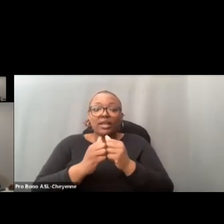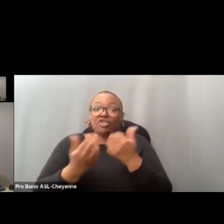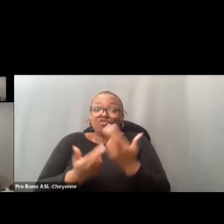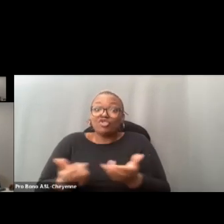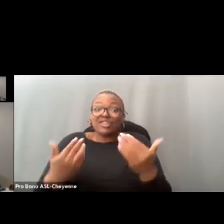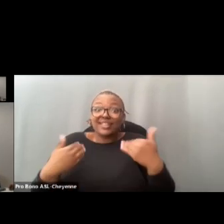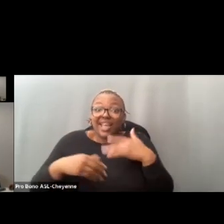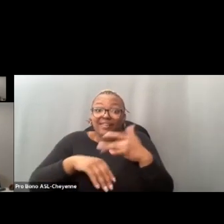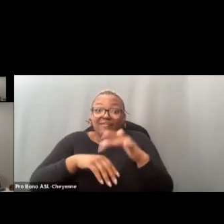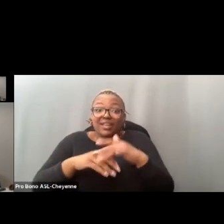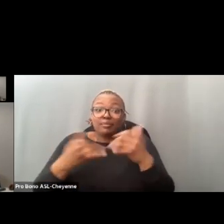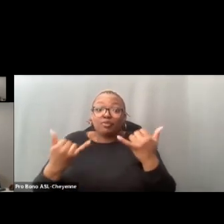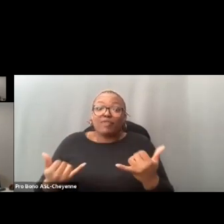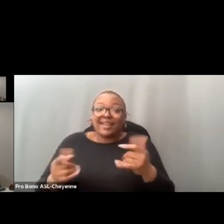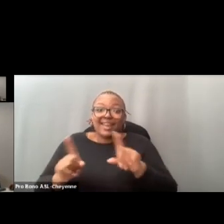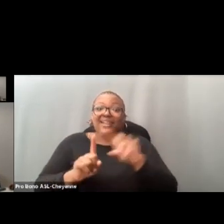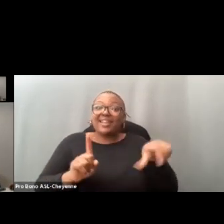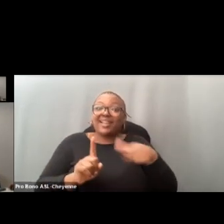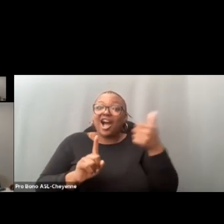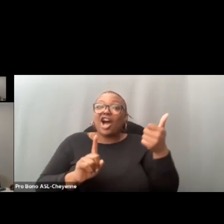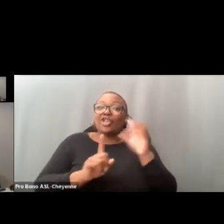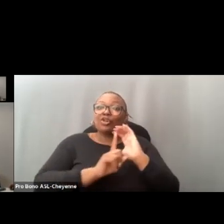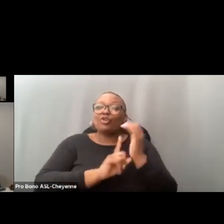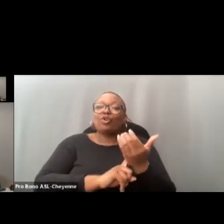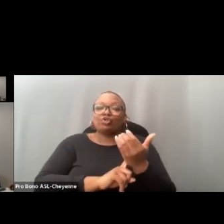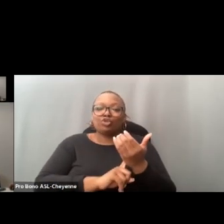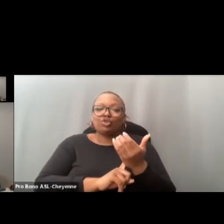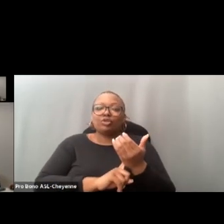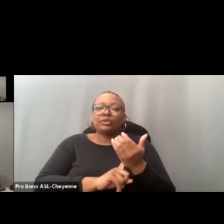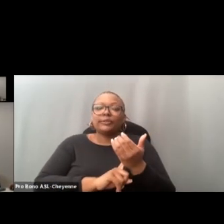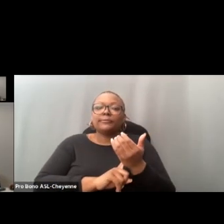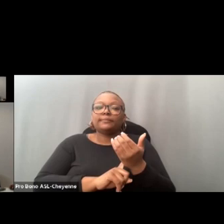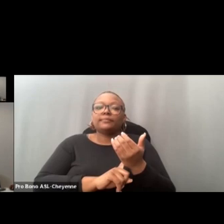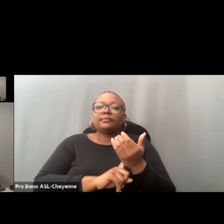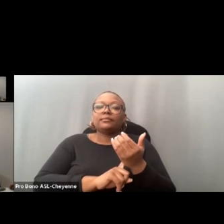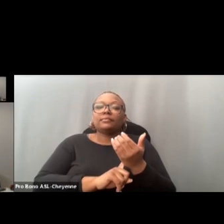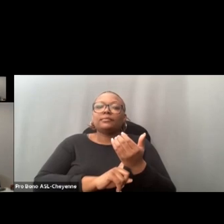to cultural diplomacy and soft power?